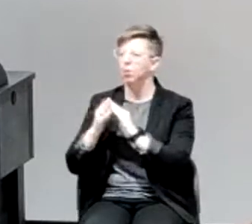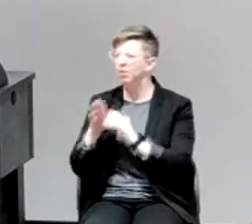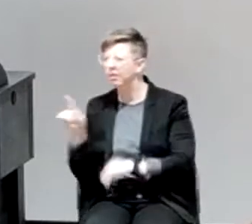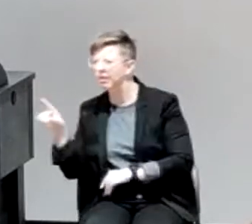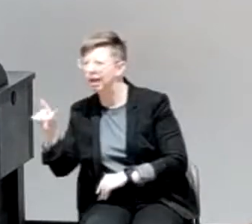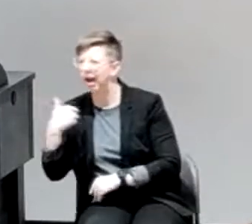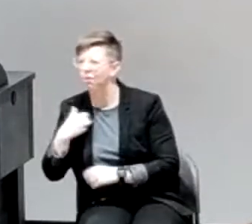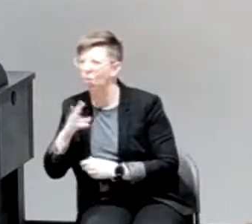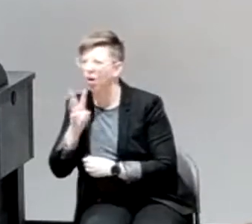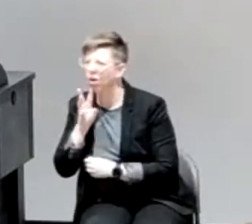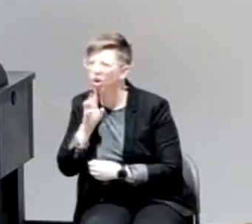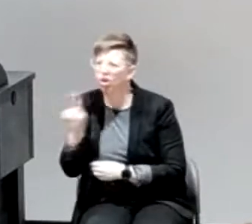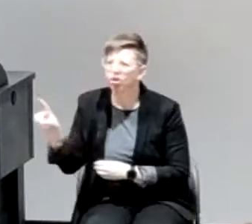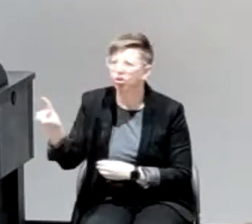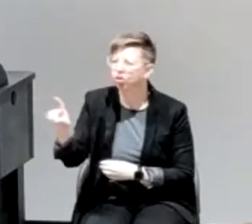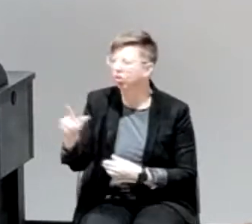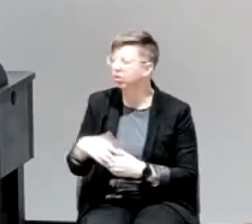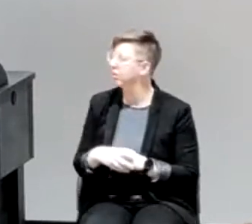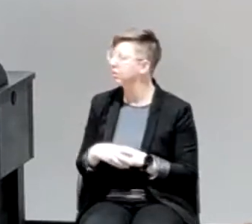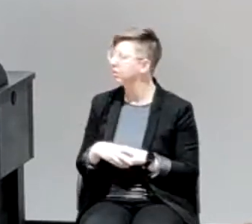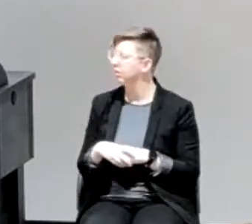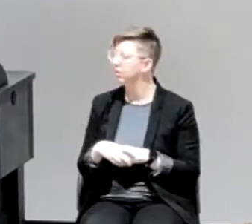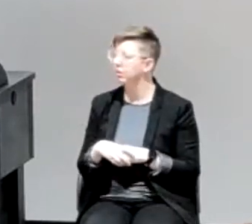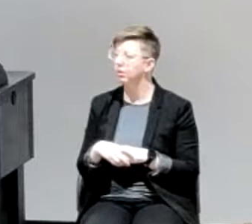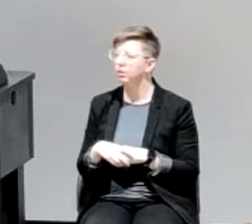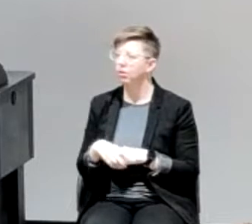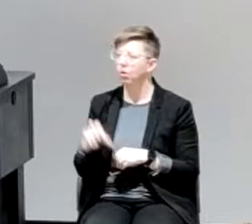So as we're zooming out I now want to reflect on our community. So we're all.